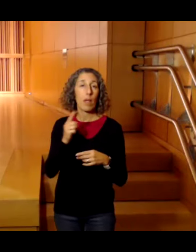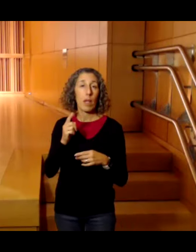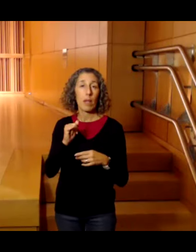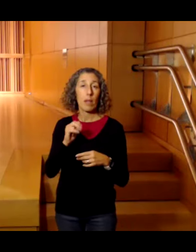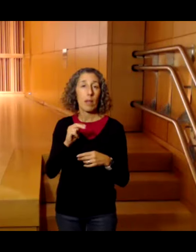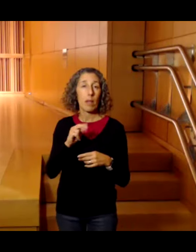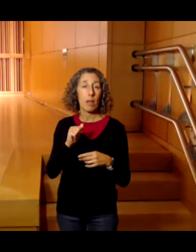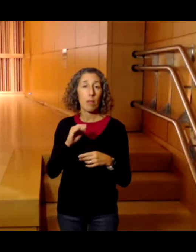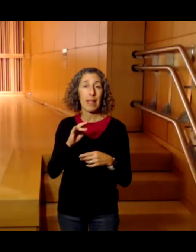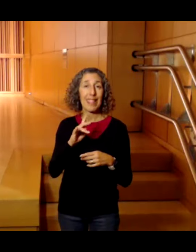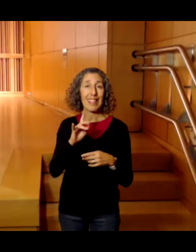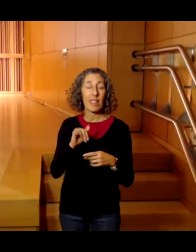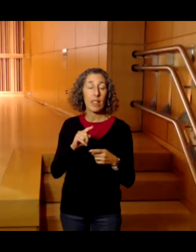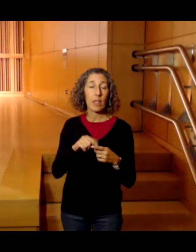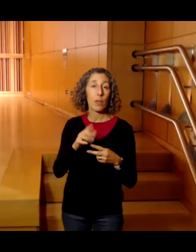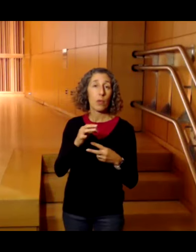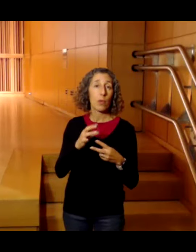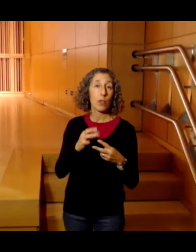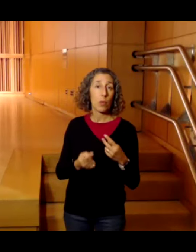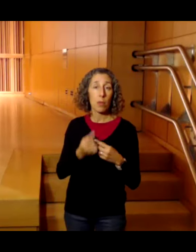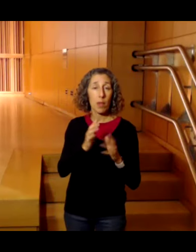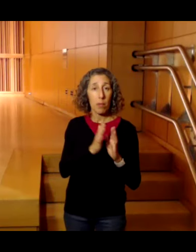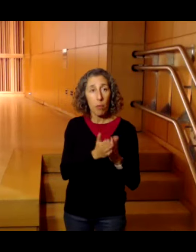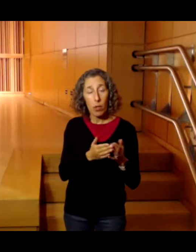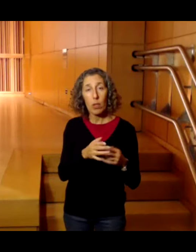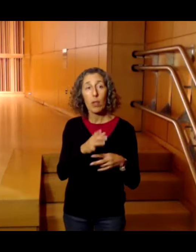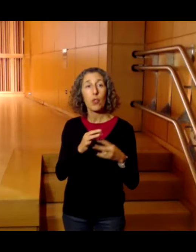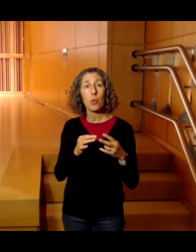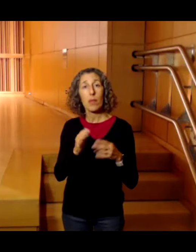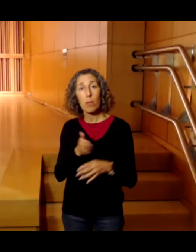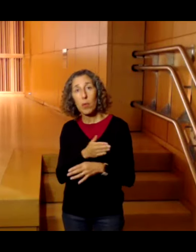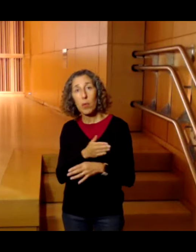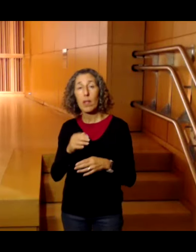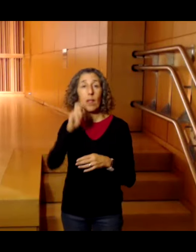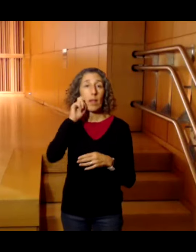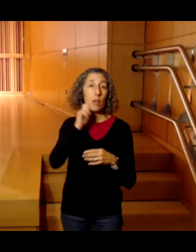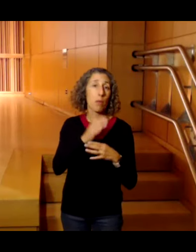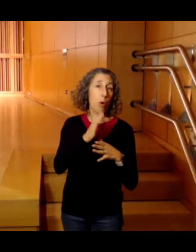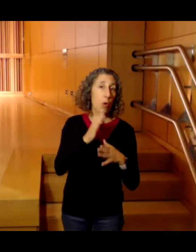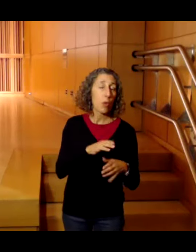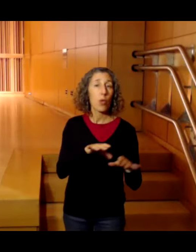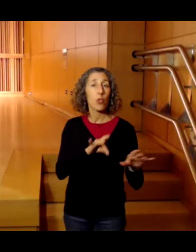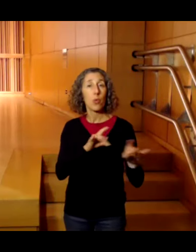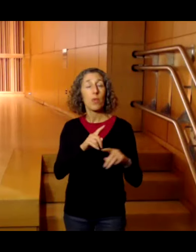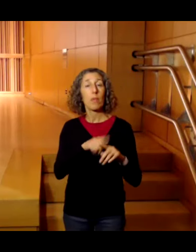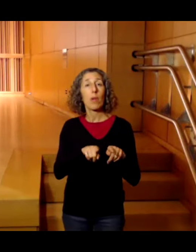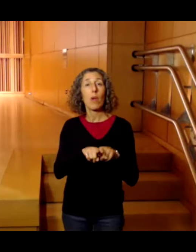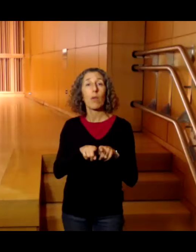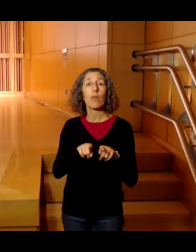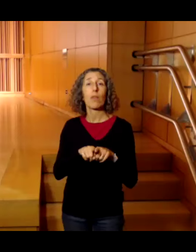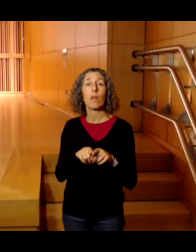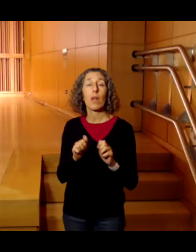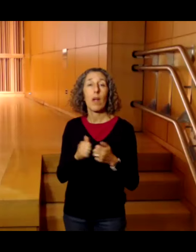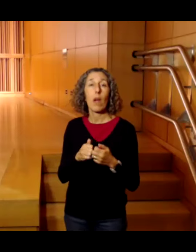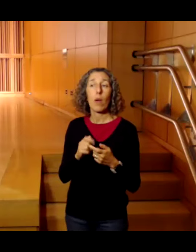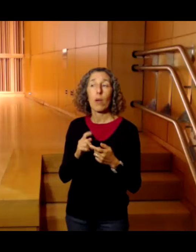only choose one's room, one's books, one's music, and one's sexual partners, but also, and important, one might choose one's identity.